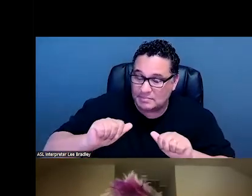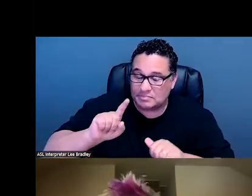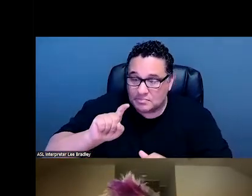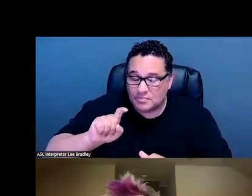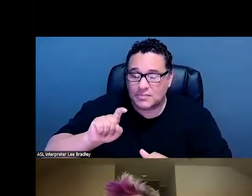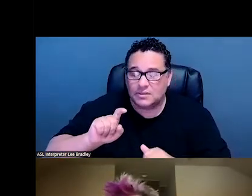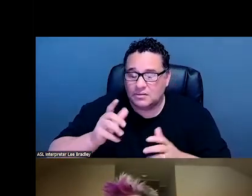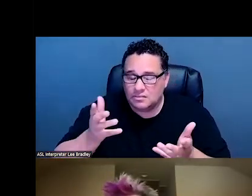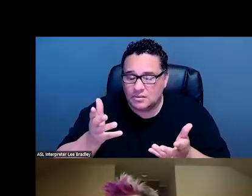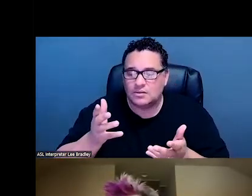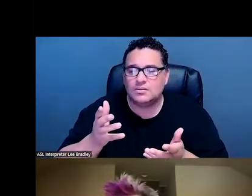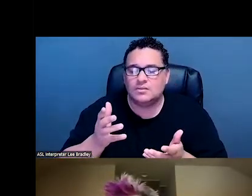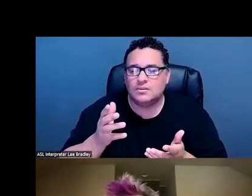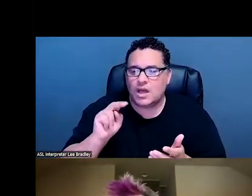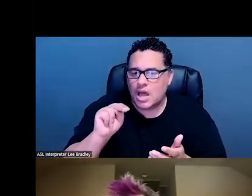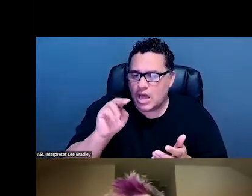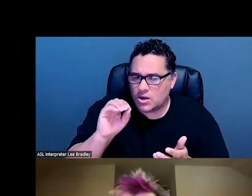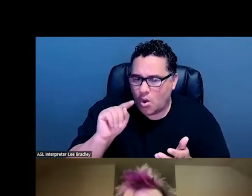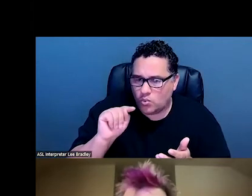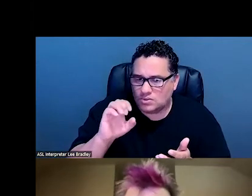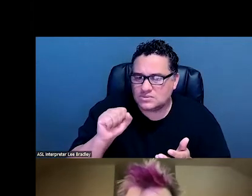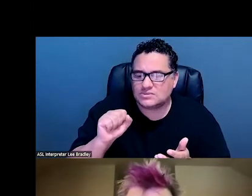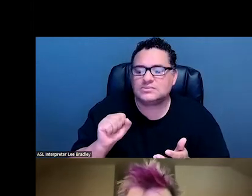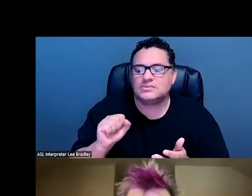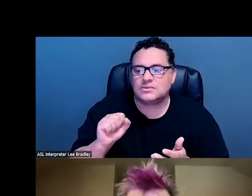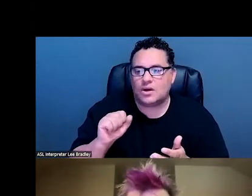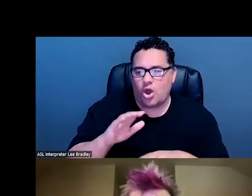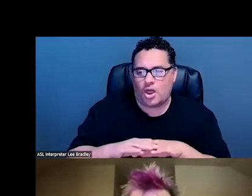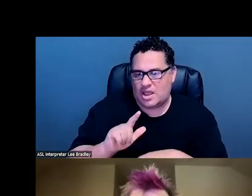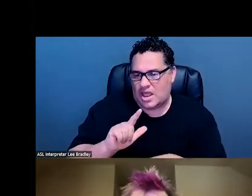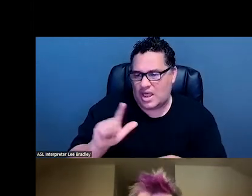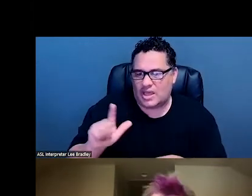NOTES, TYPE NOTES, INDIVIDUAL NOTE ON THE LEFT HAND SIDE. AND THEN